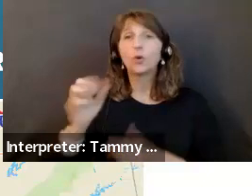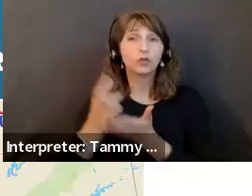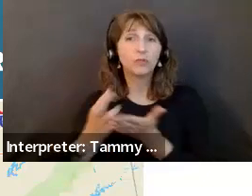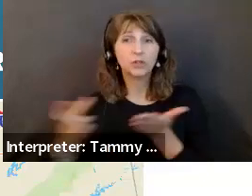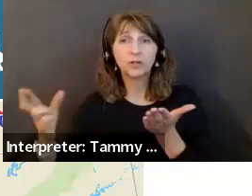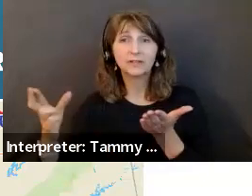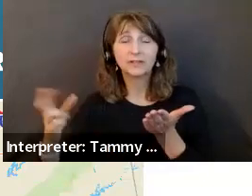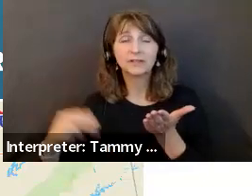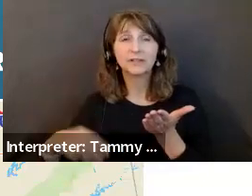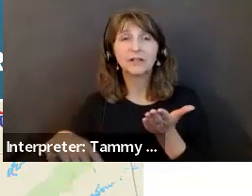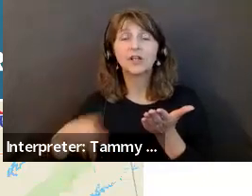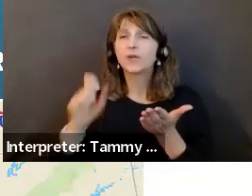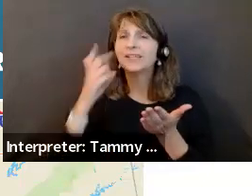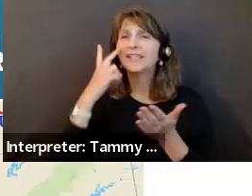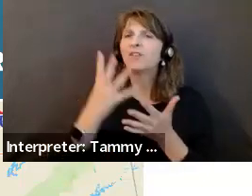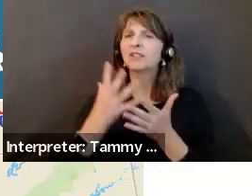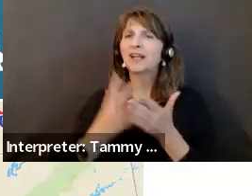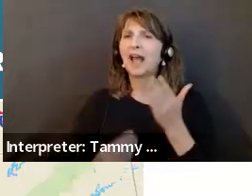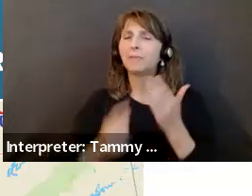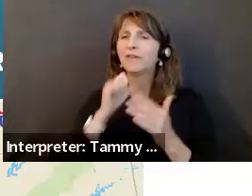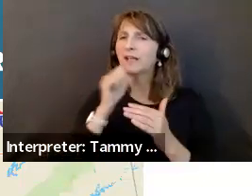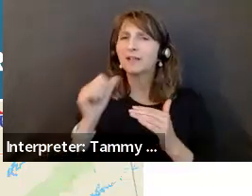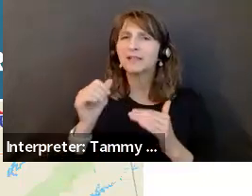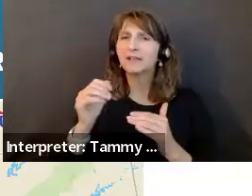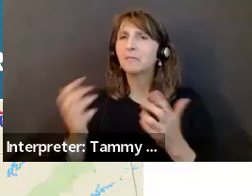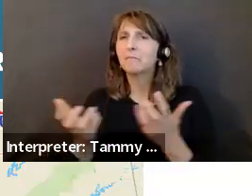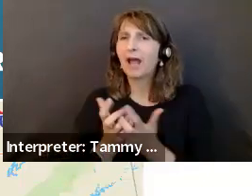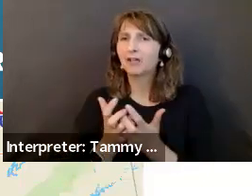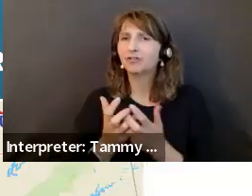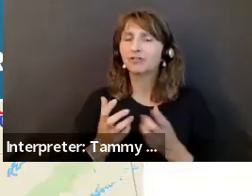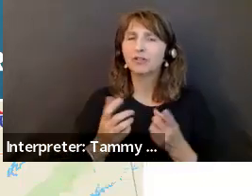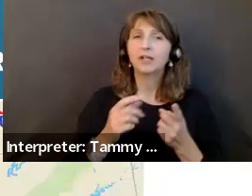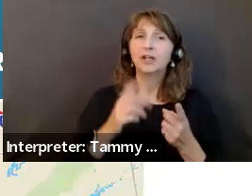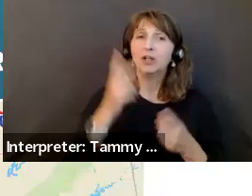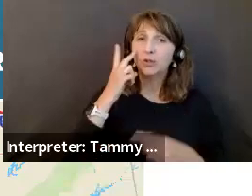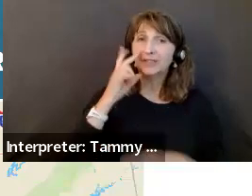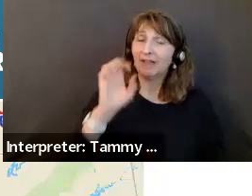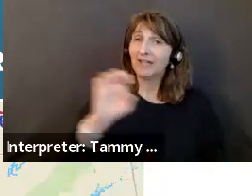So if we look at these. Parishes on the eastern part of the state, right?